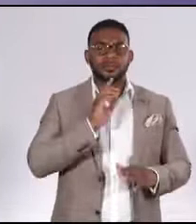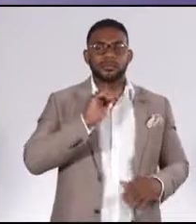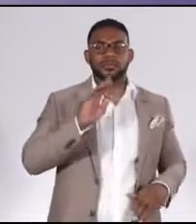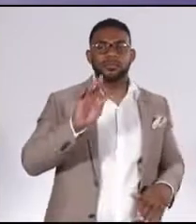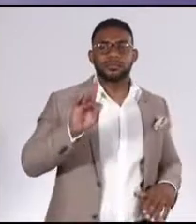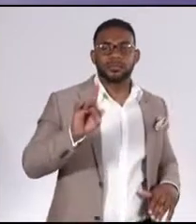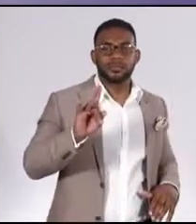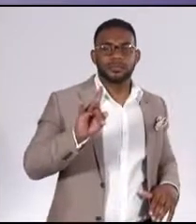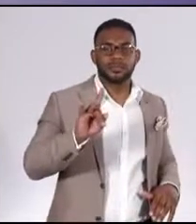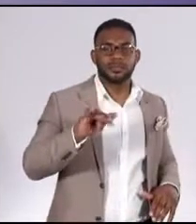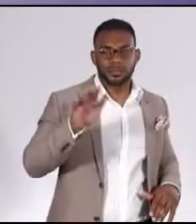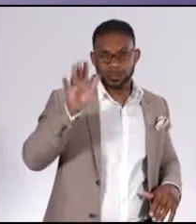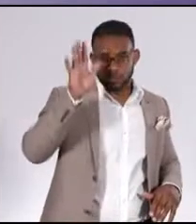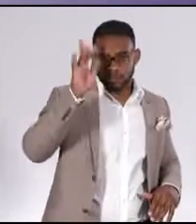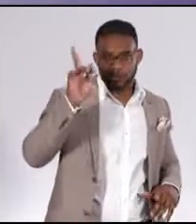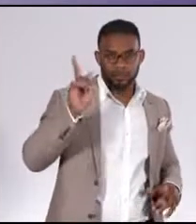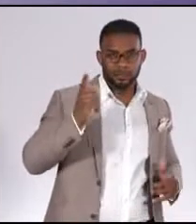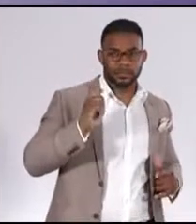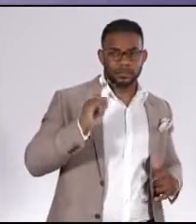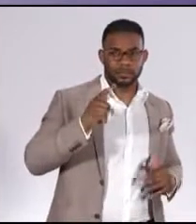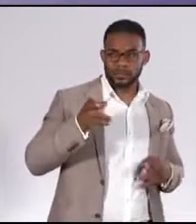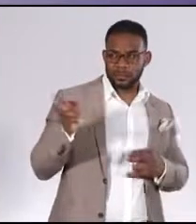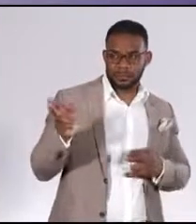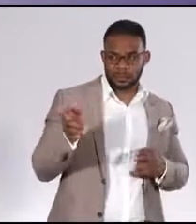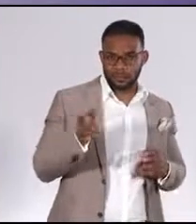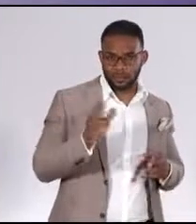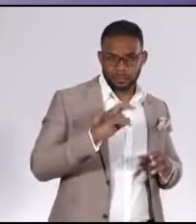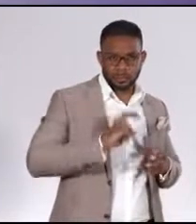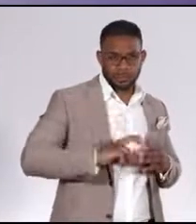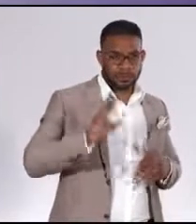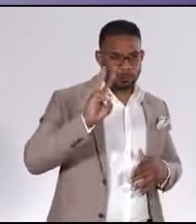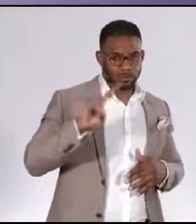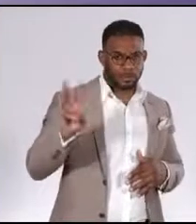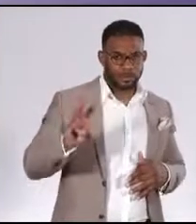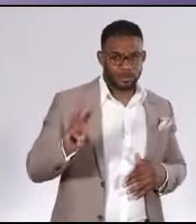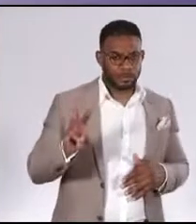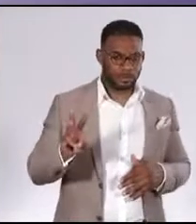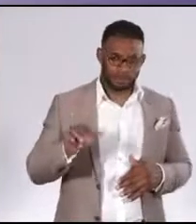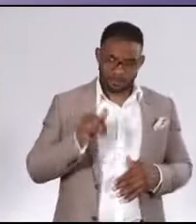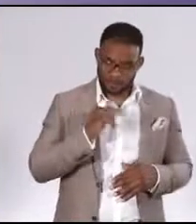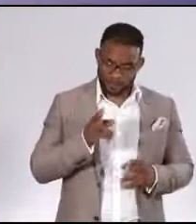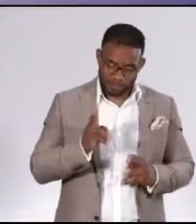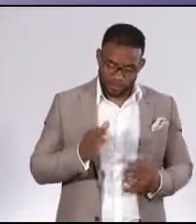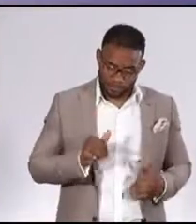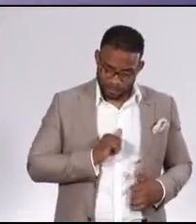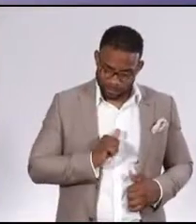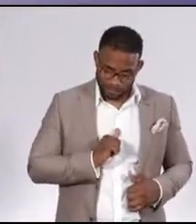When my dad asked me to go on a hunting trip with them out west. I'm not a hunter. and I had no interest.